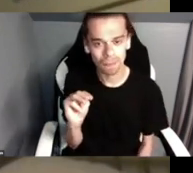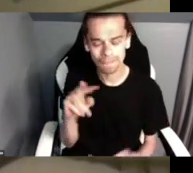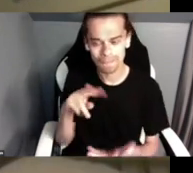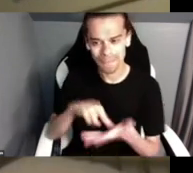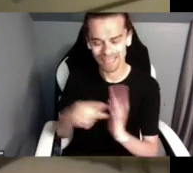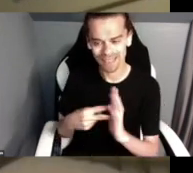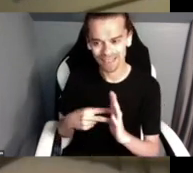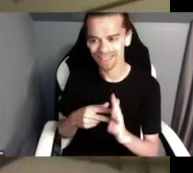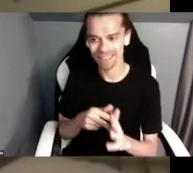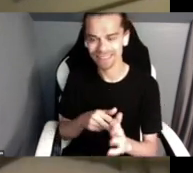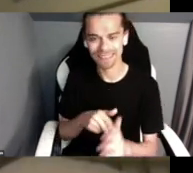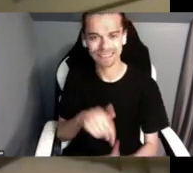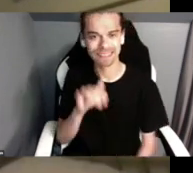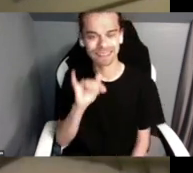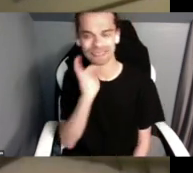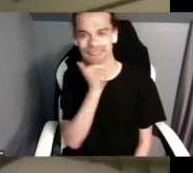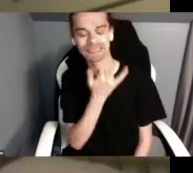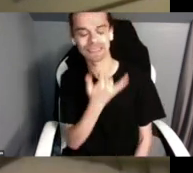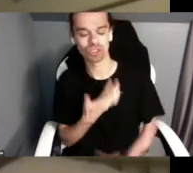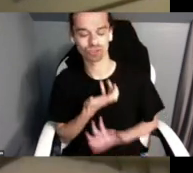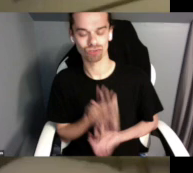And when the research is led,